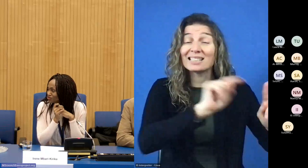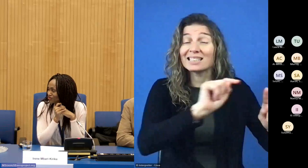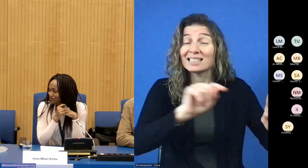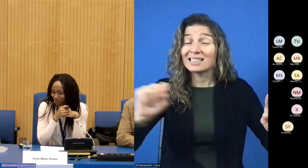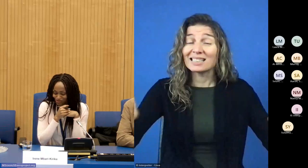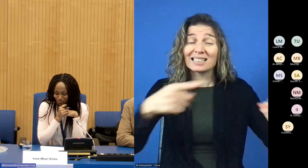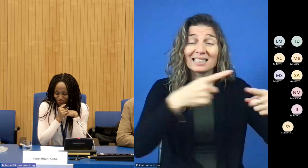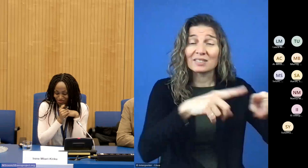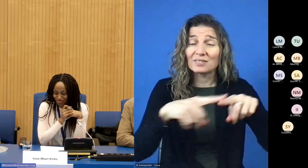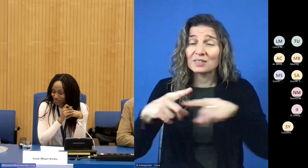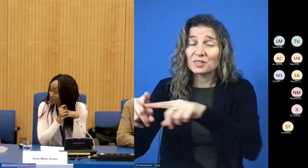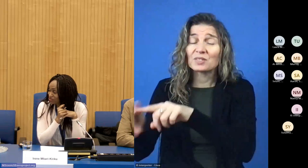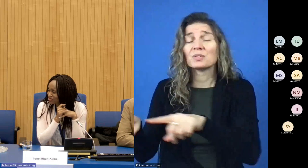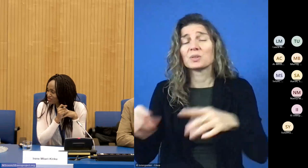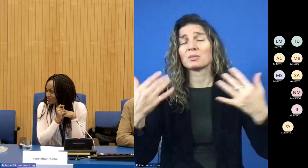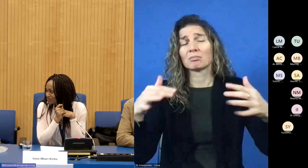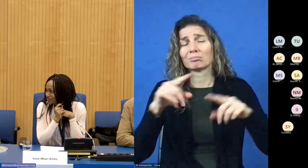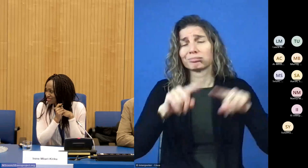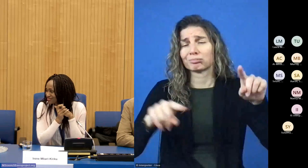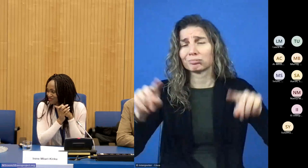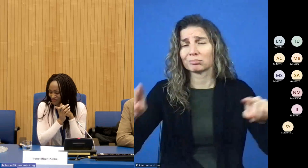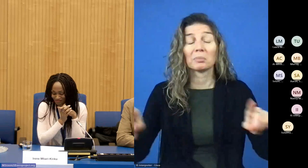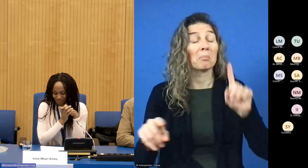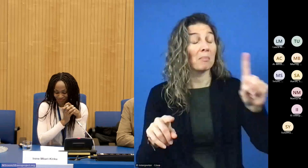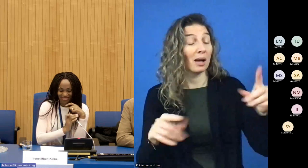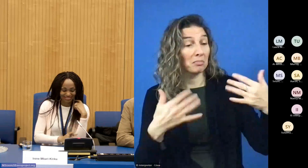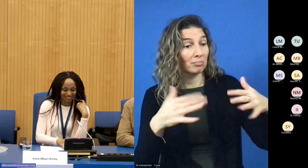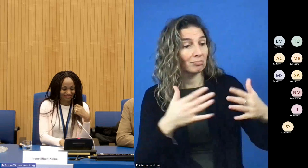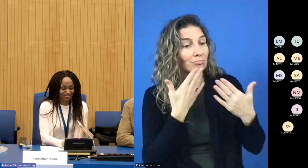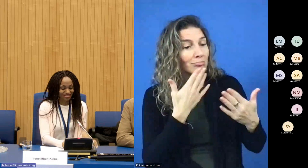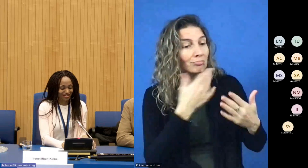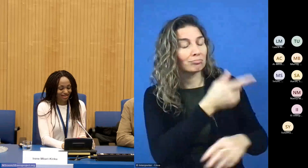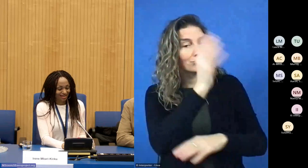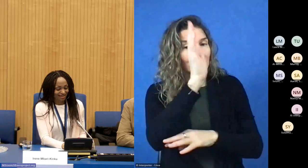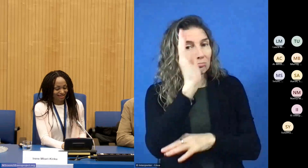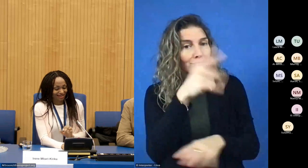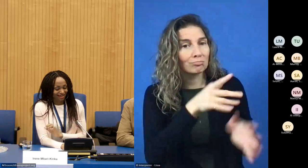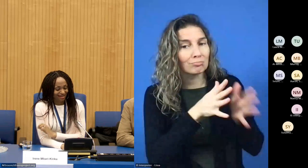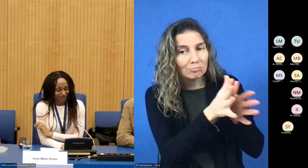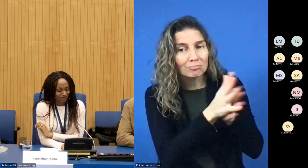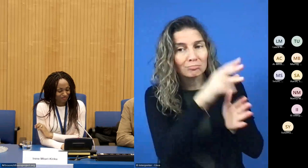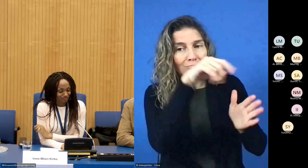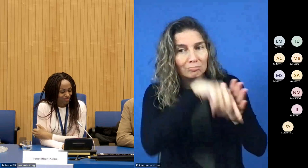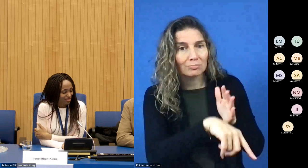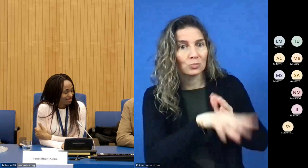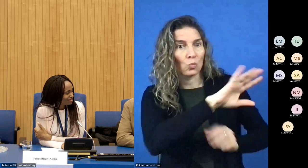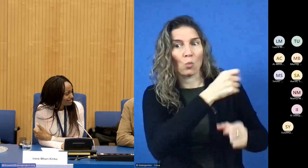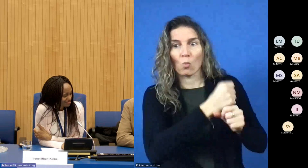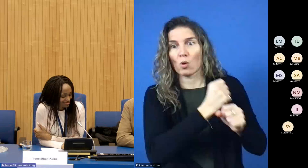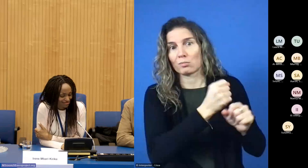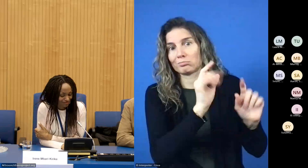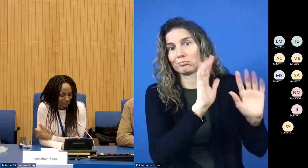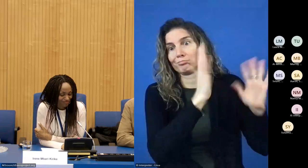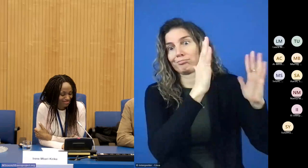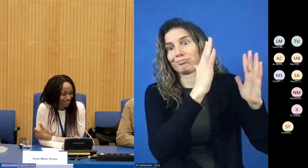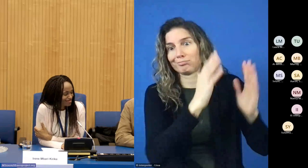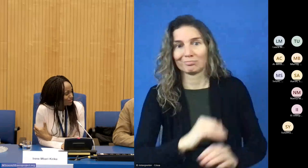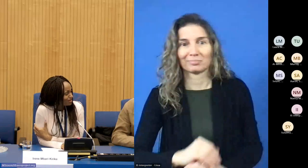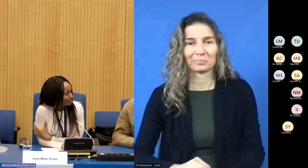for sharing about your program and congratulations on the work that you are doing. Next, we will come